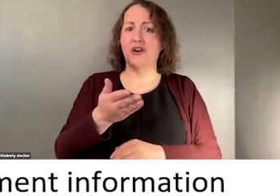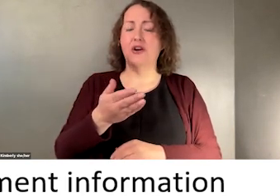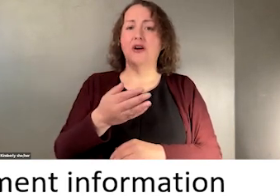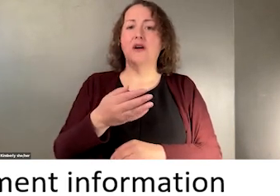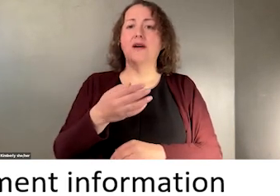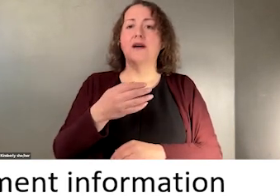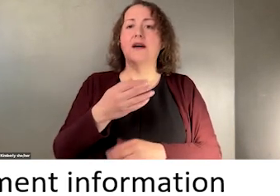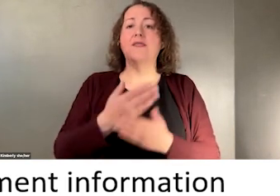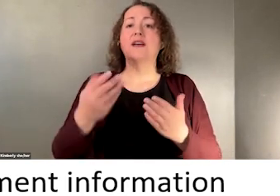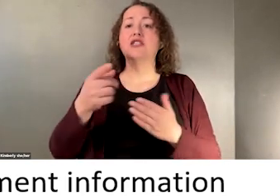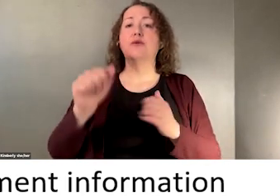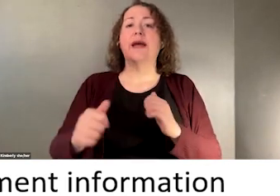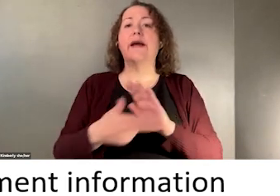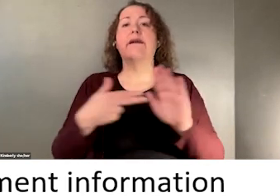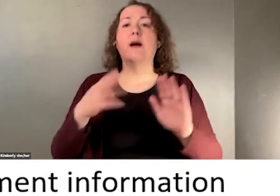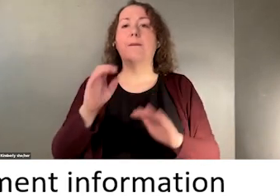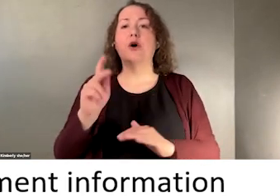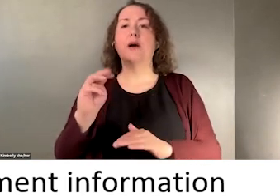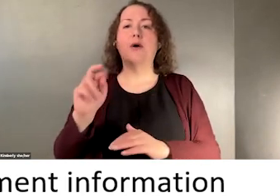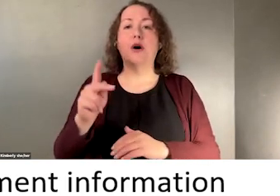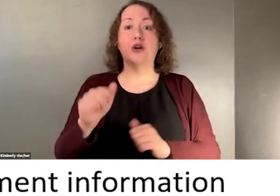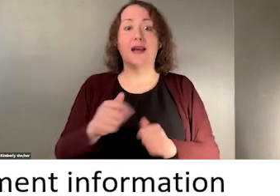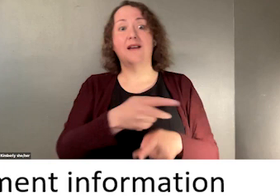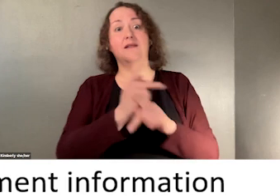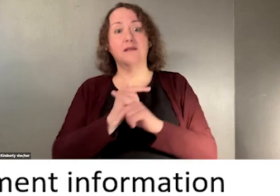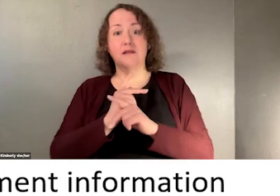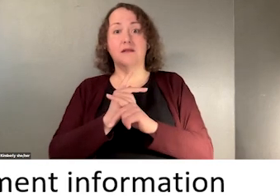You can check them out during the presentation as well as after the presentation.